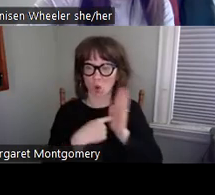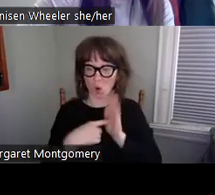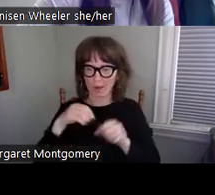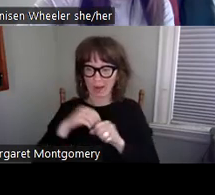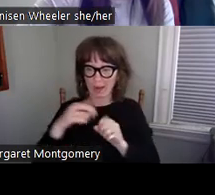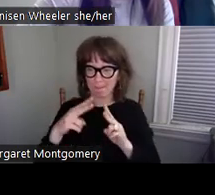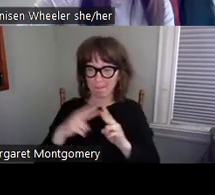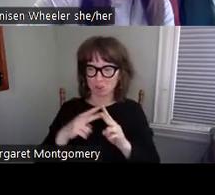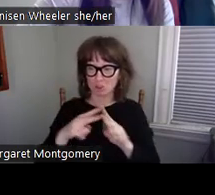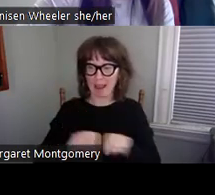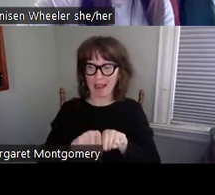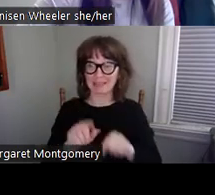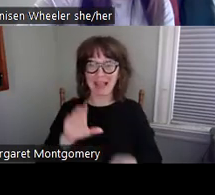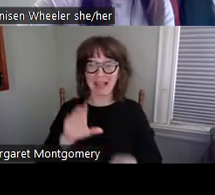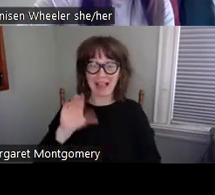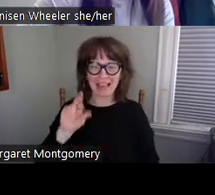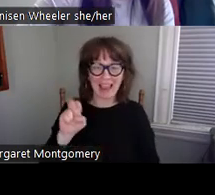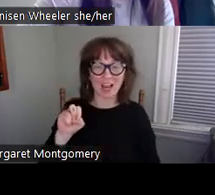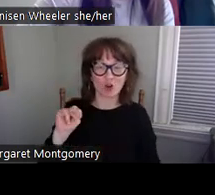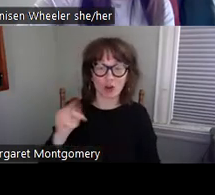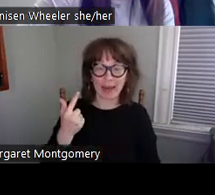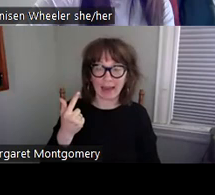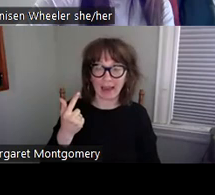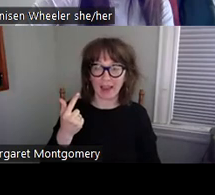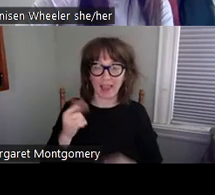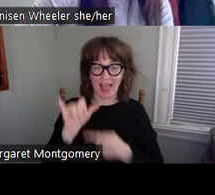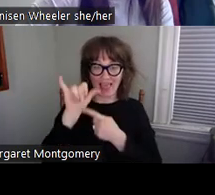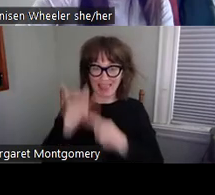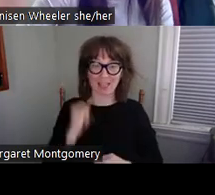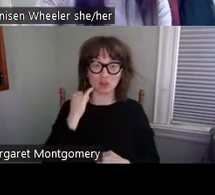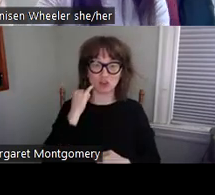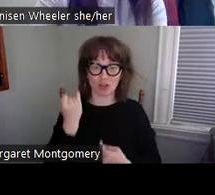12:33:24 I think that could be romanticized, a lot of them, especially even like physical